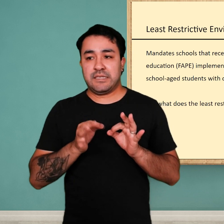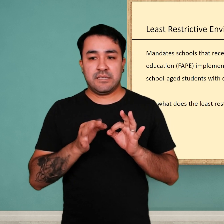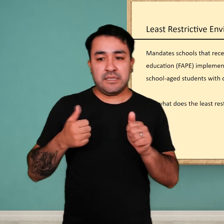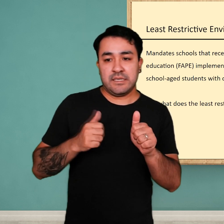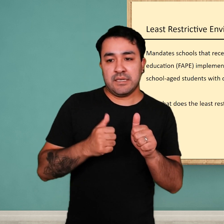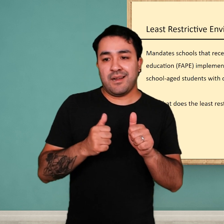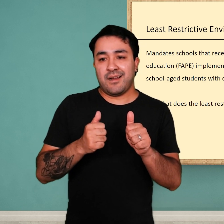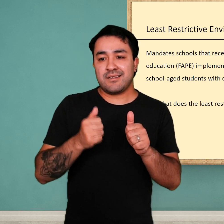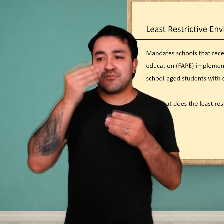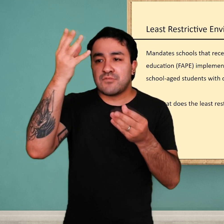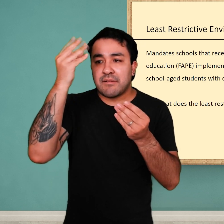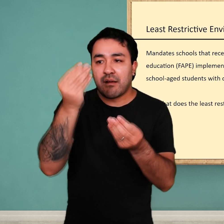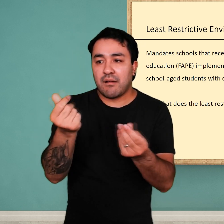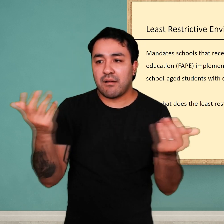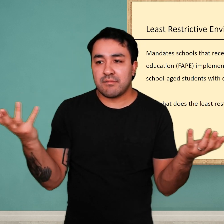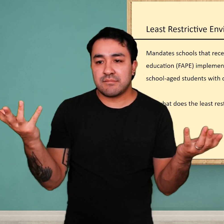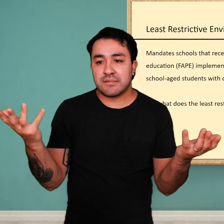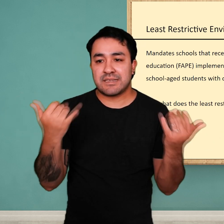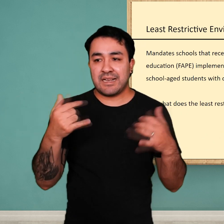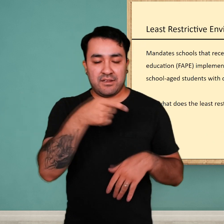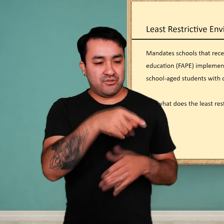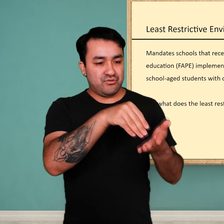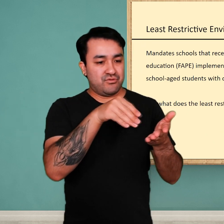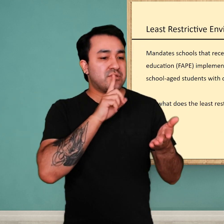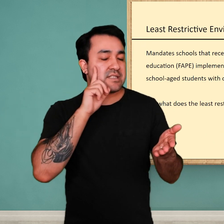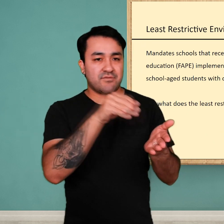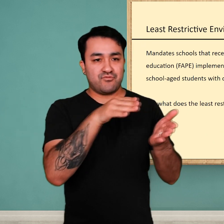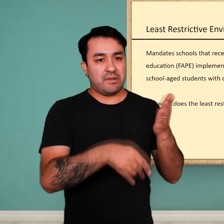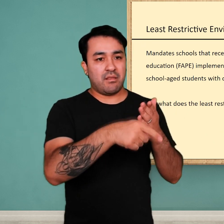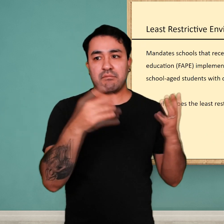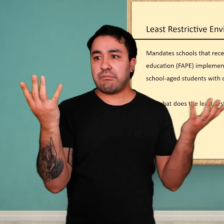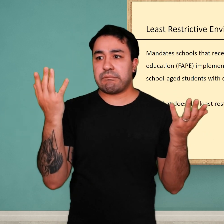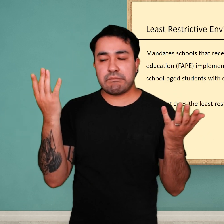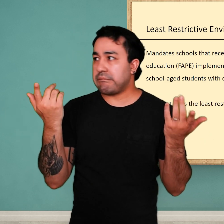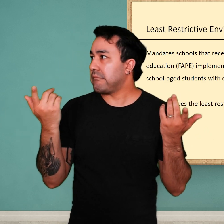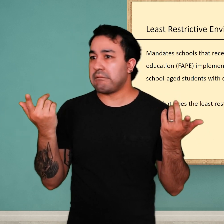It also assumes the student and interpreter are both equipped and confident in interrupting